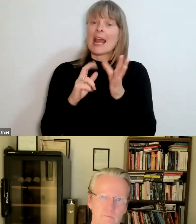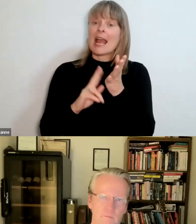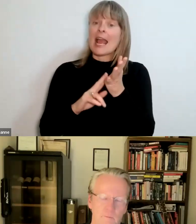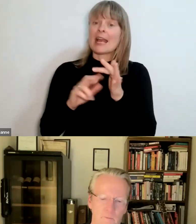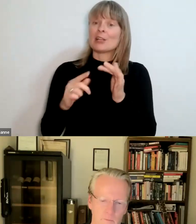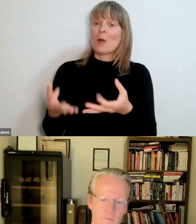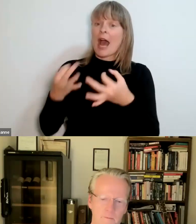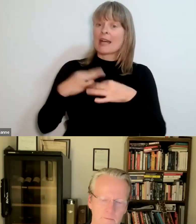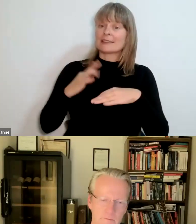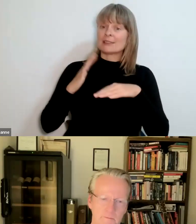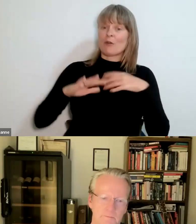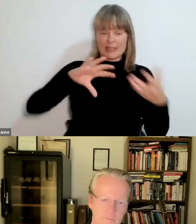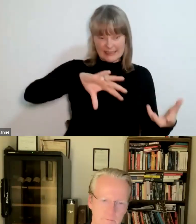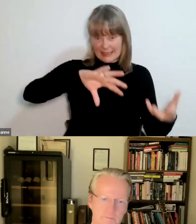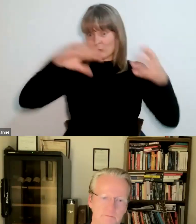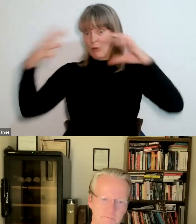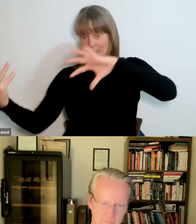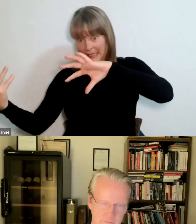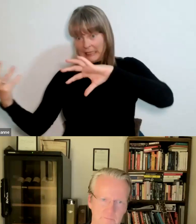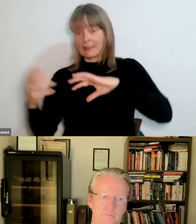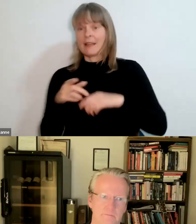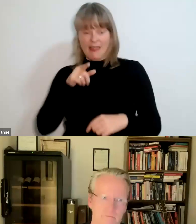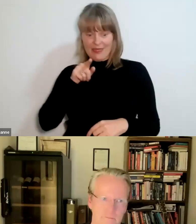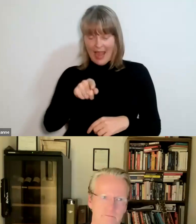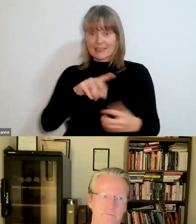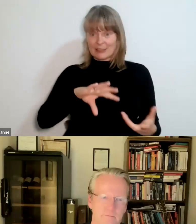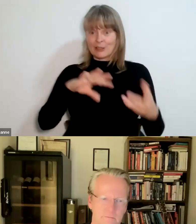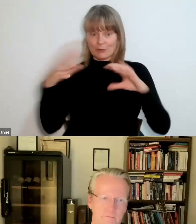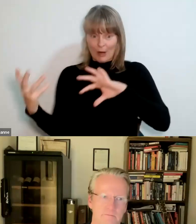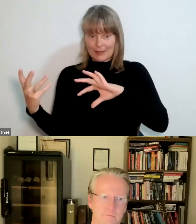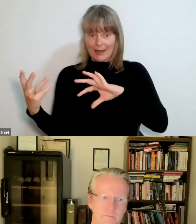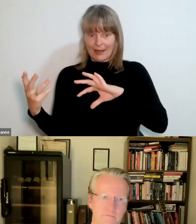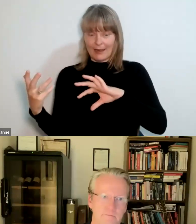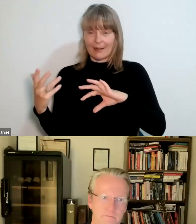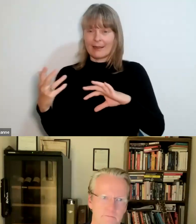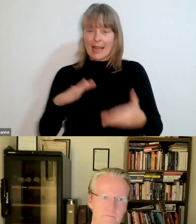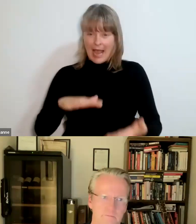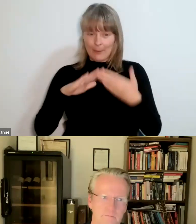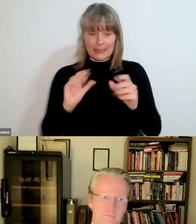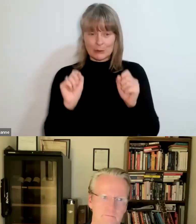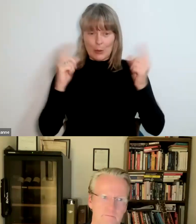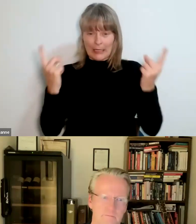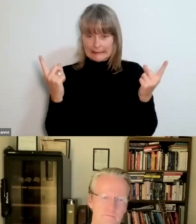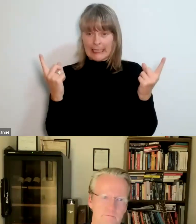giving lunch to kids in school. Because it is a disruptor. You have asked us, Anne, about disrupting,